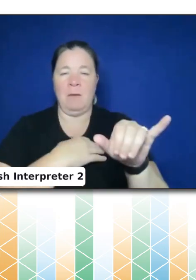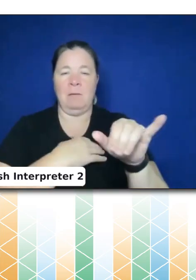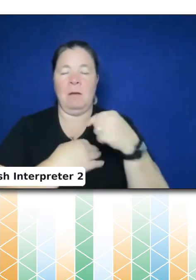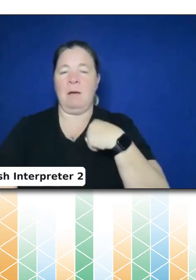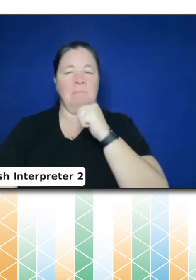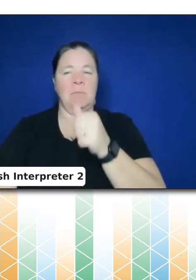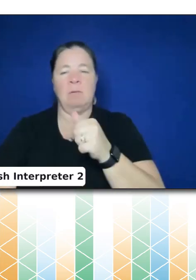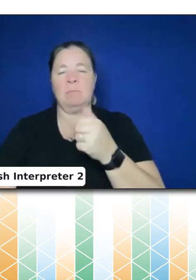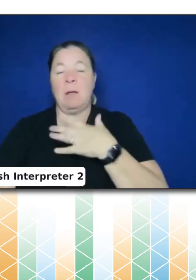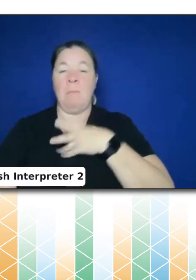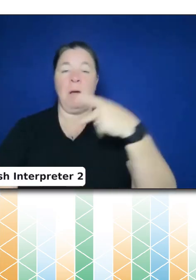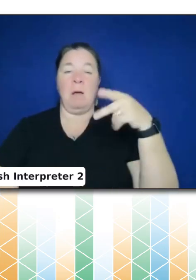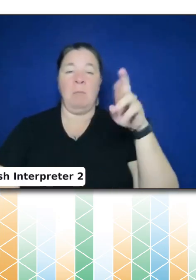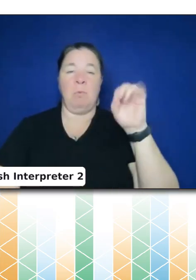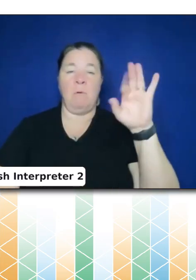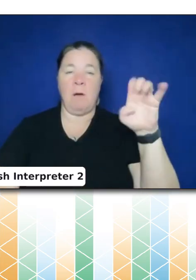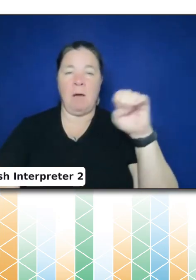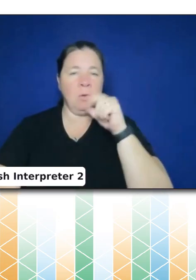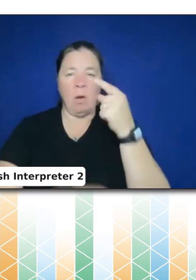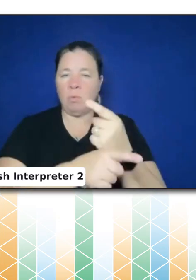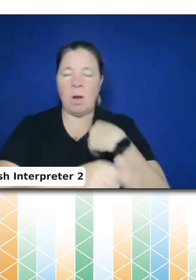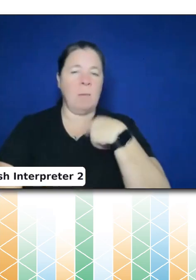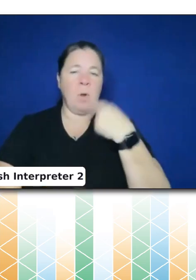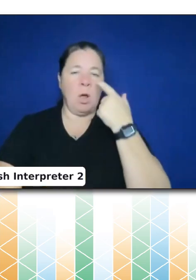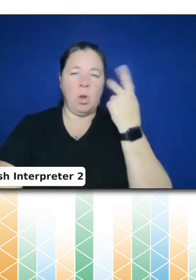My profile wasn't right, and I wasn't looking into everything correctly.